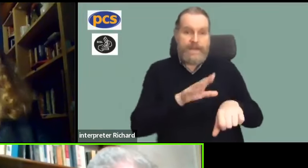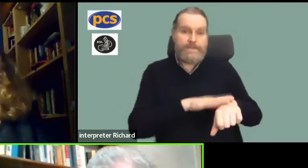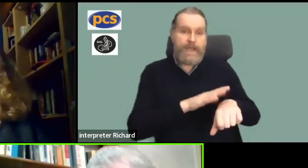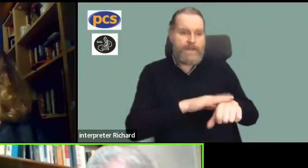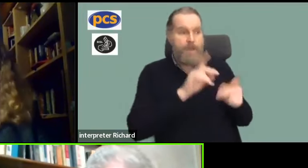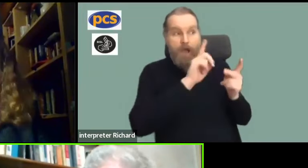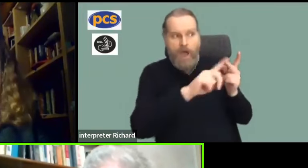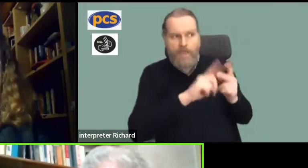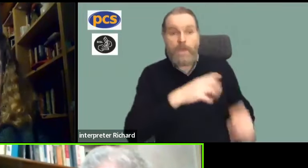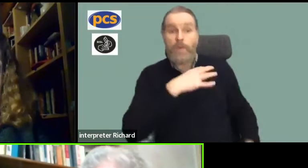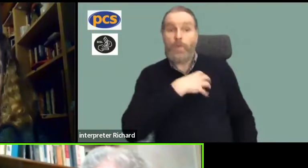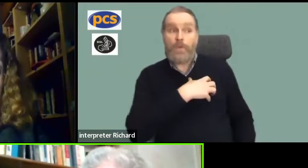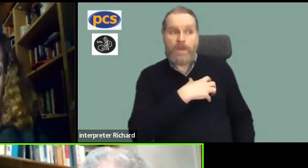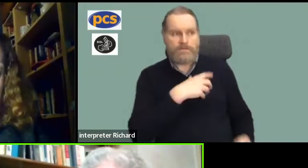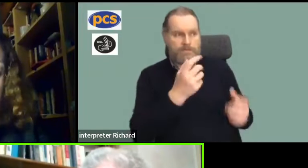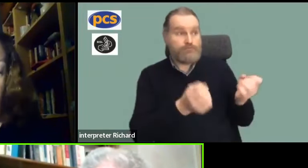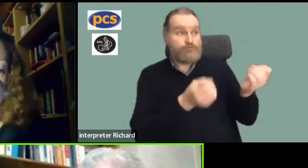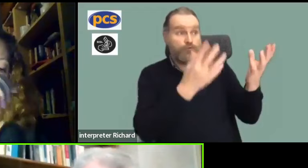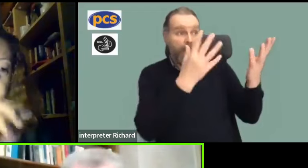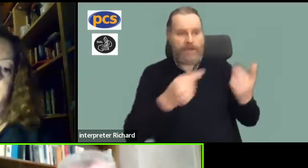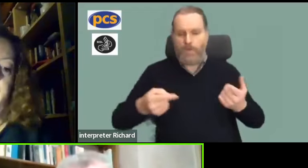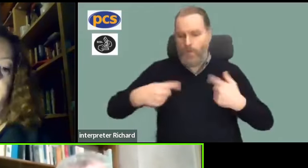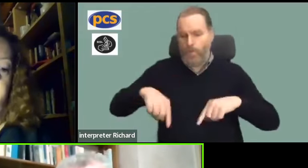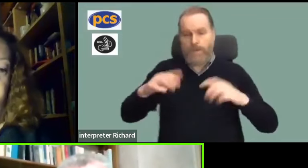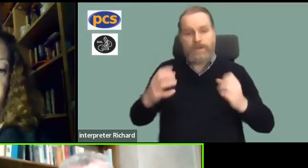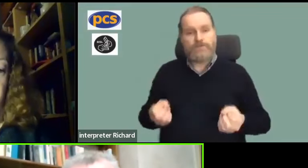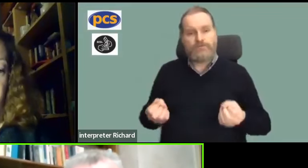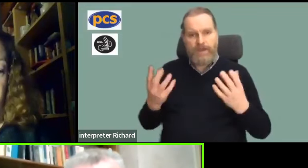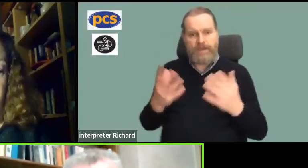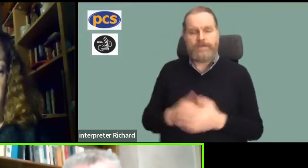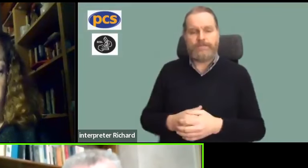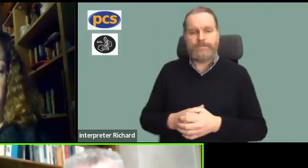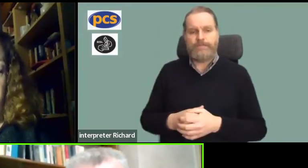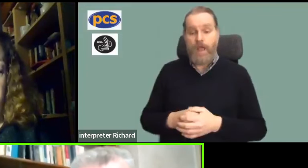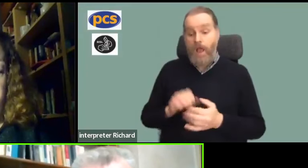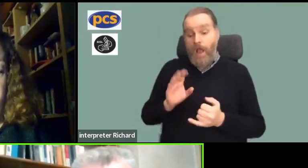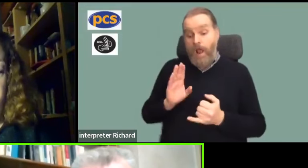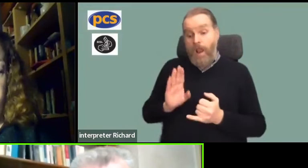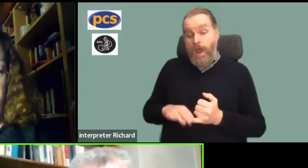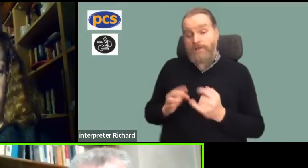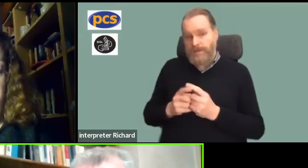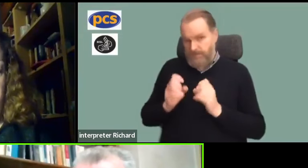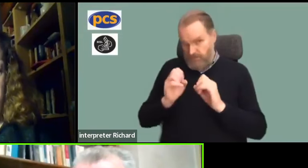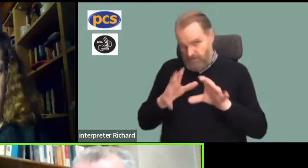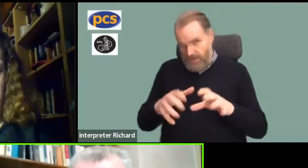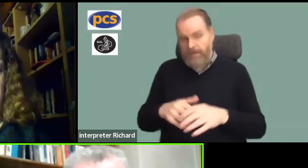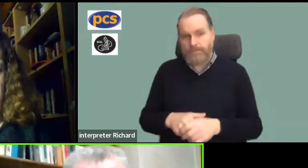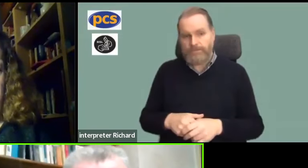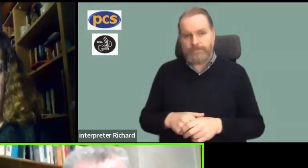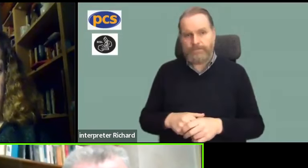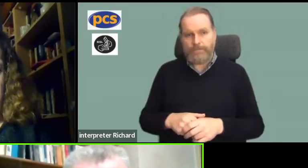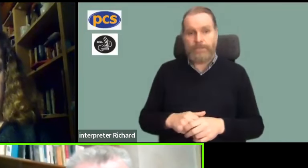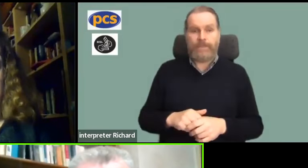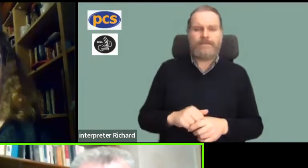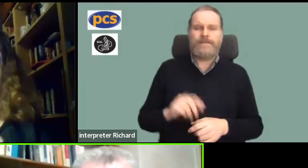together. is many of the unions we hope as as possible , and the , and the final thing just to get across Fran is in the past get across Fran is in the past.